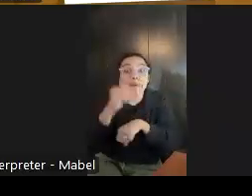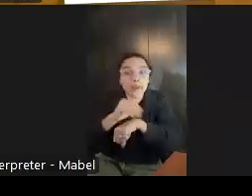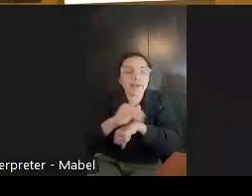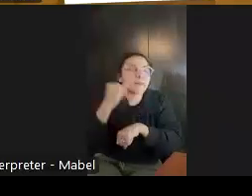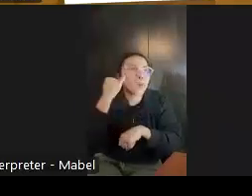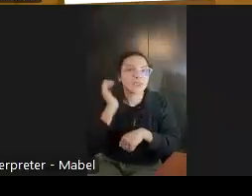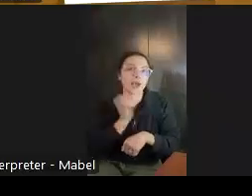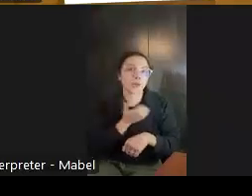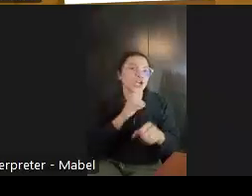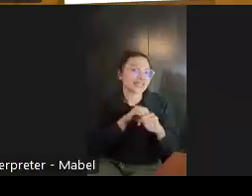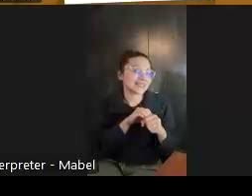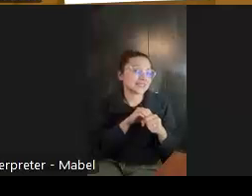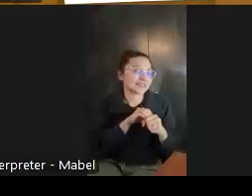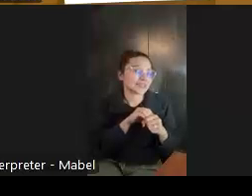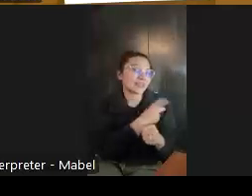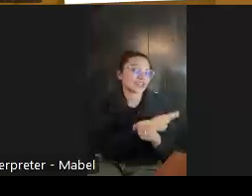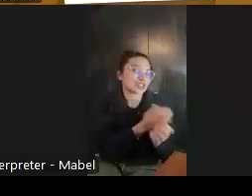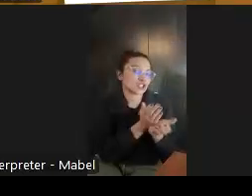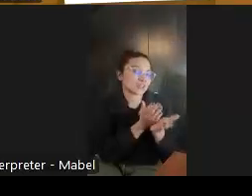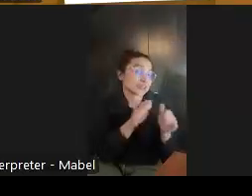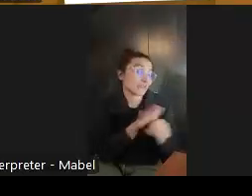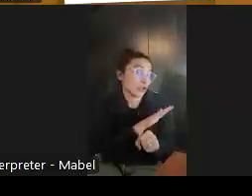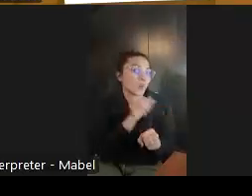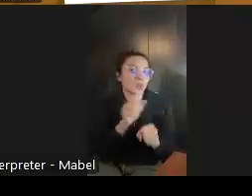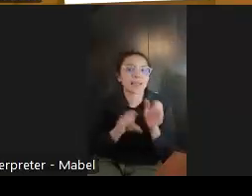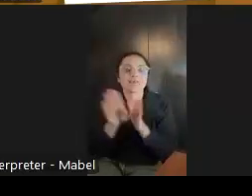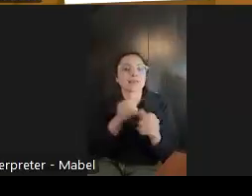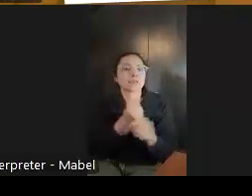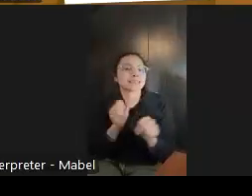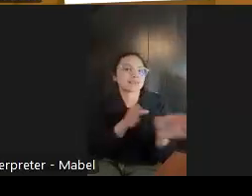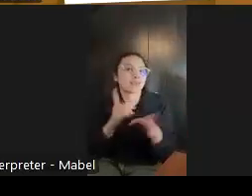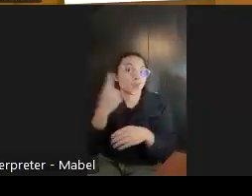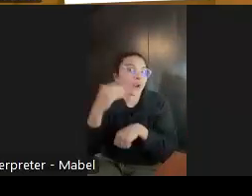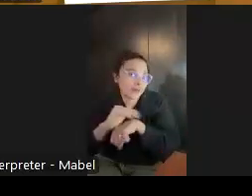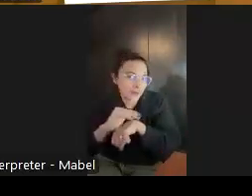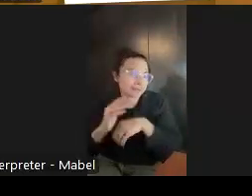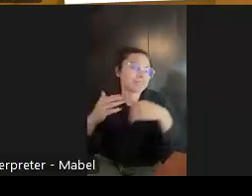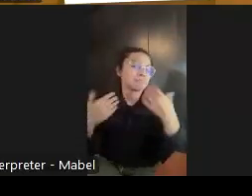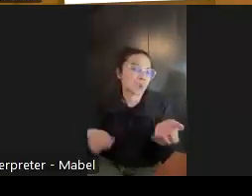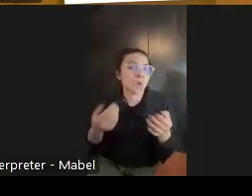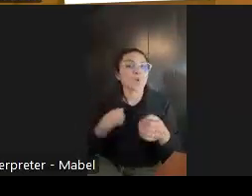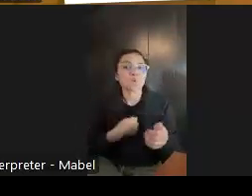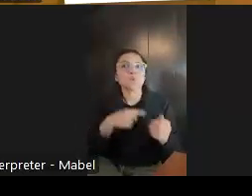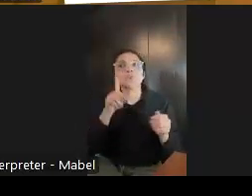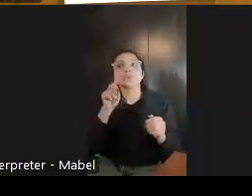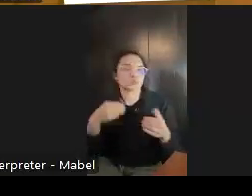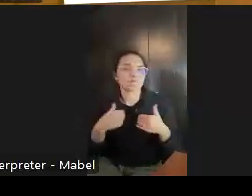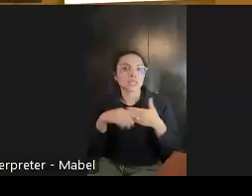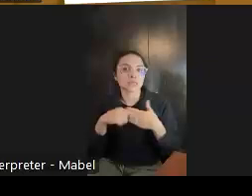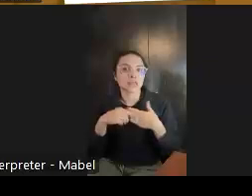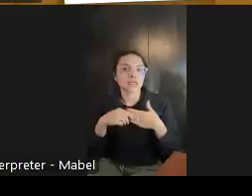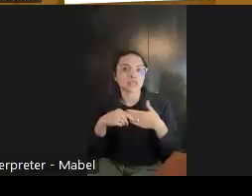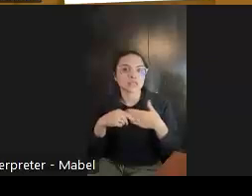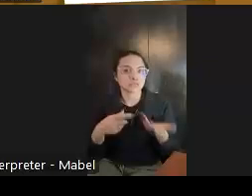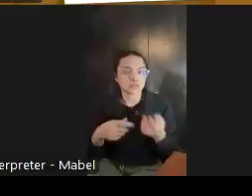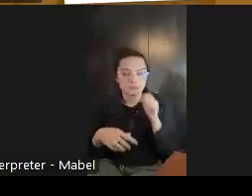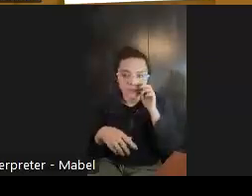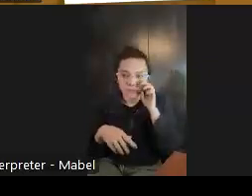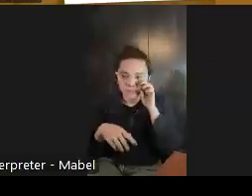it it does it gives us that flexibility and uh and uh and that reduces I think a kind of